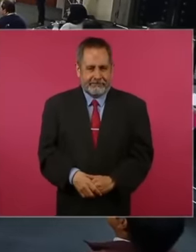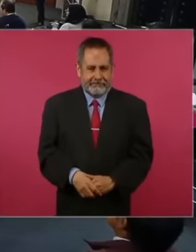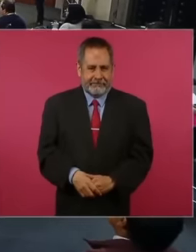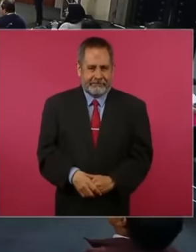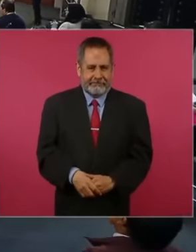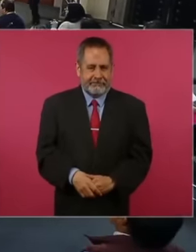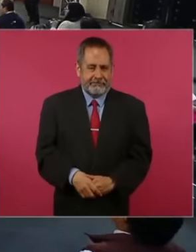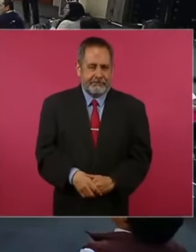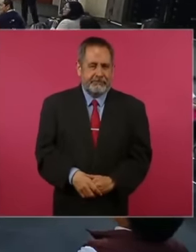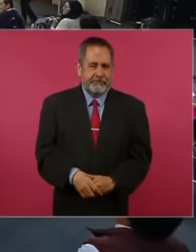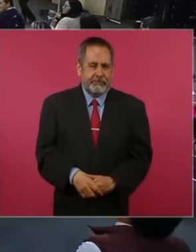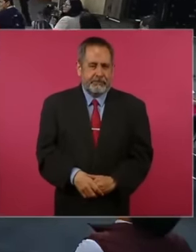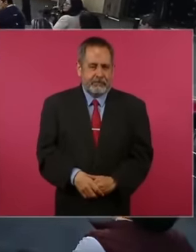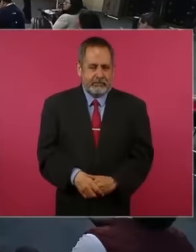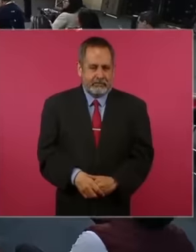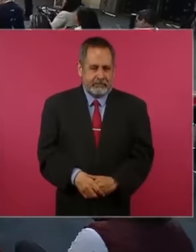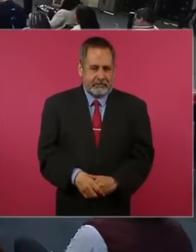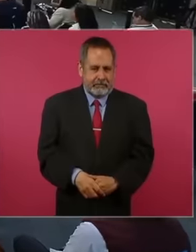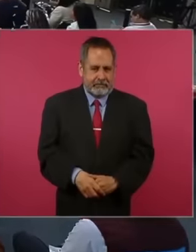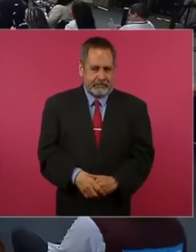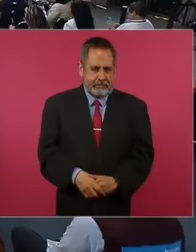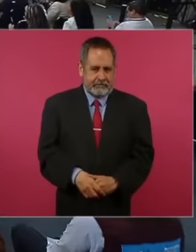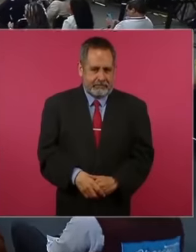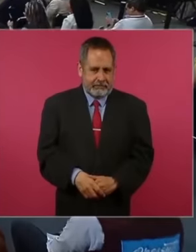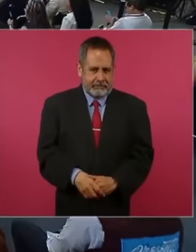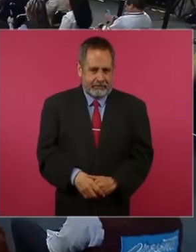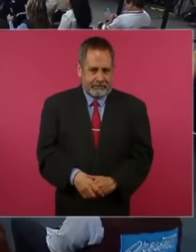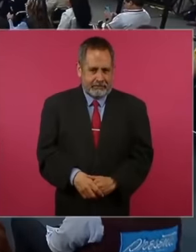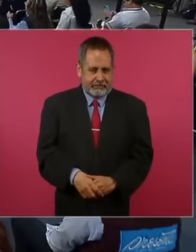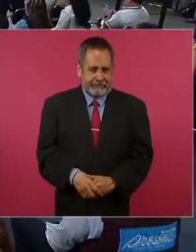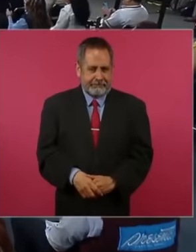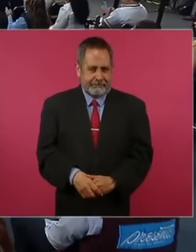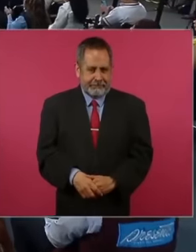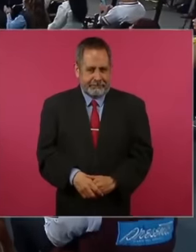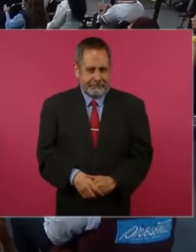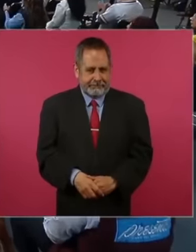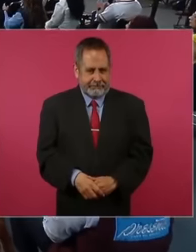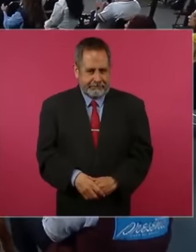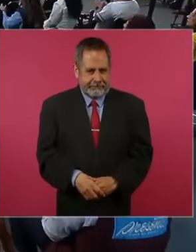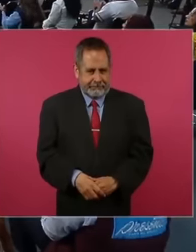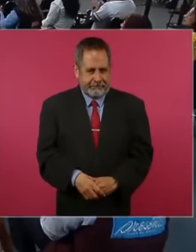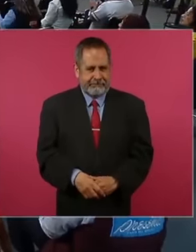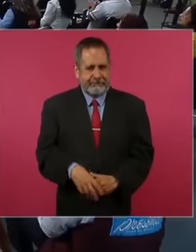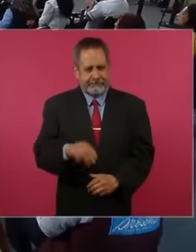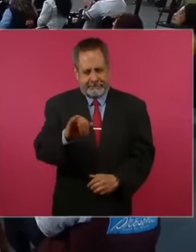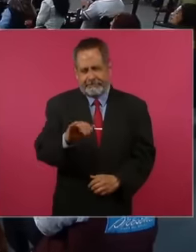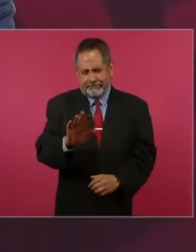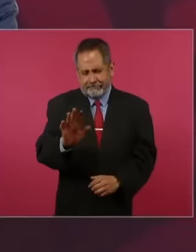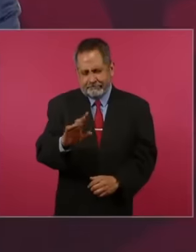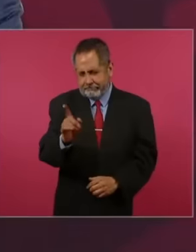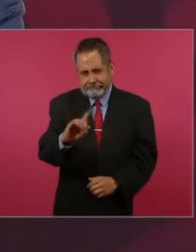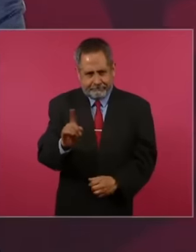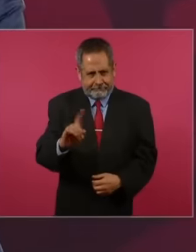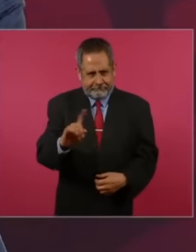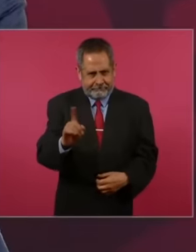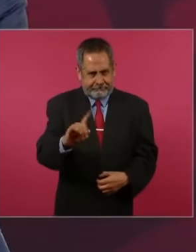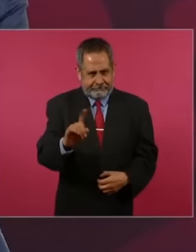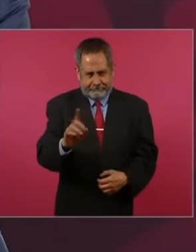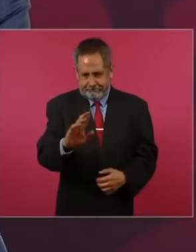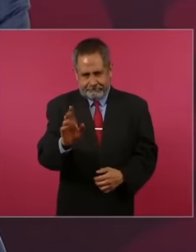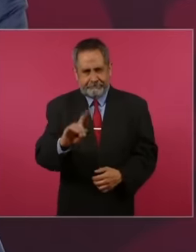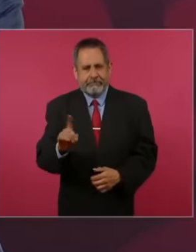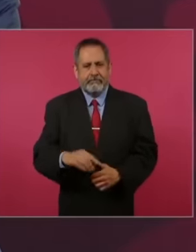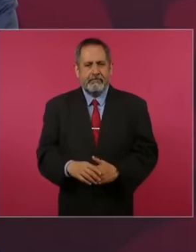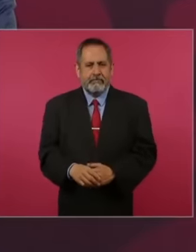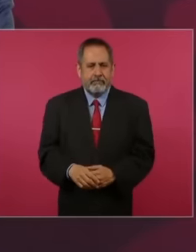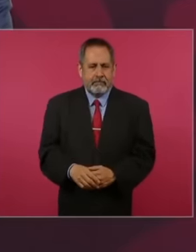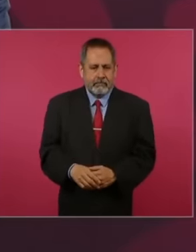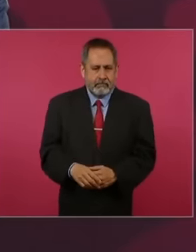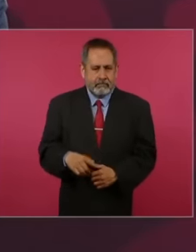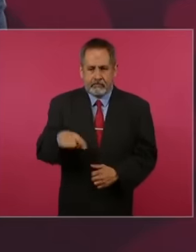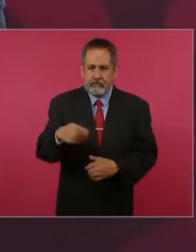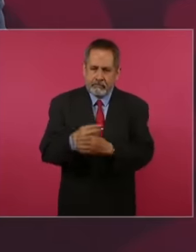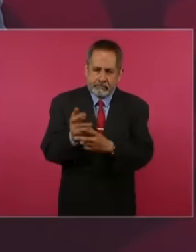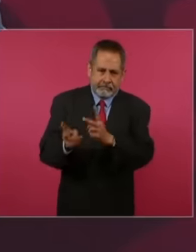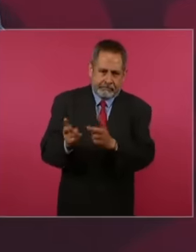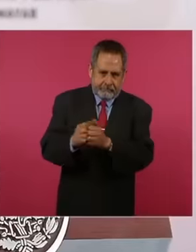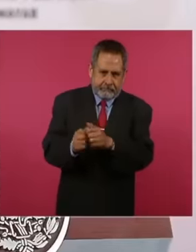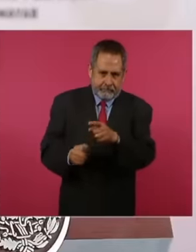he said that they did not show the two videos to the prosecutor no no no no no it is not that they talked I have